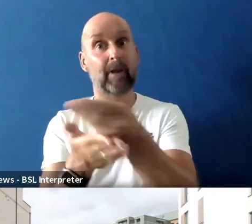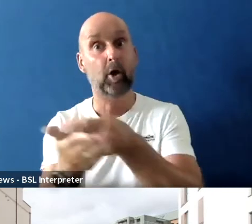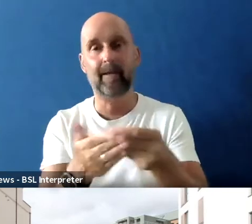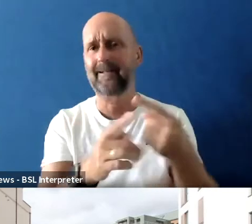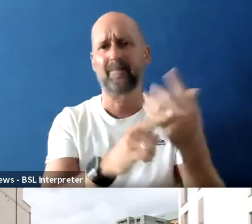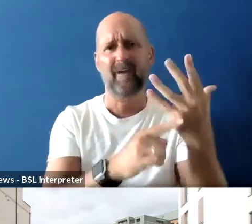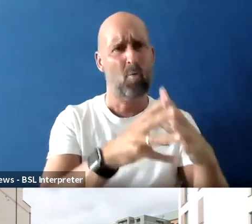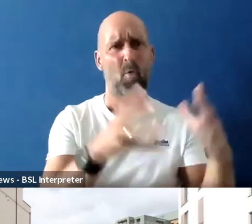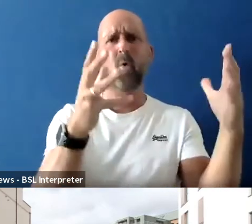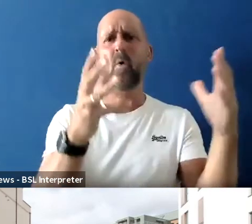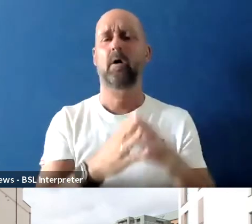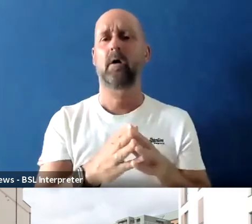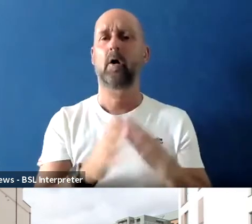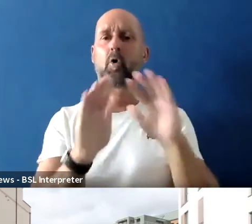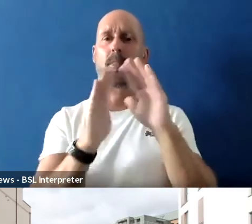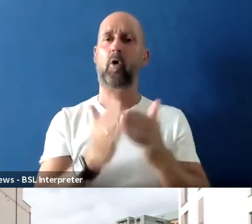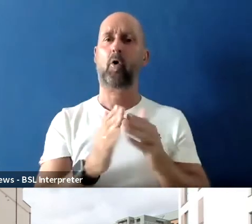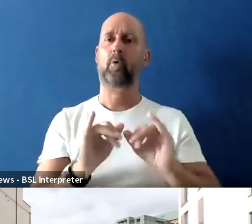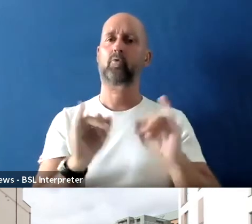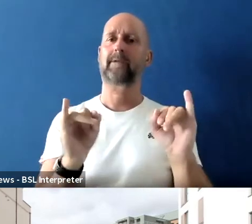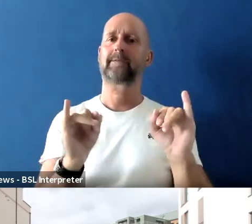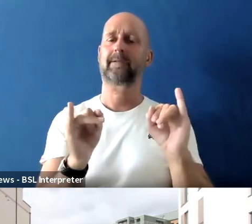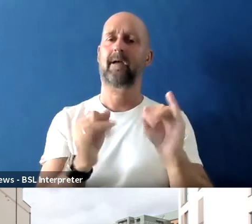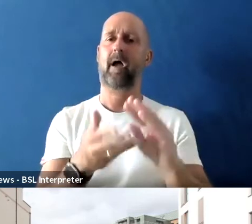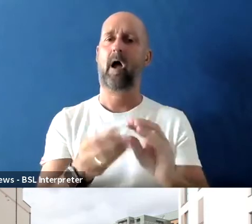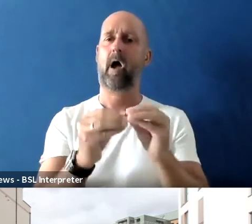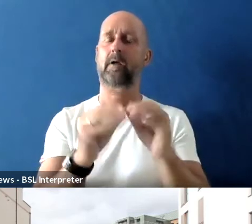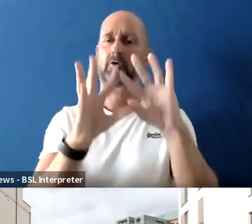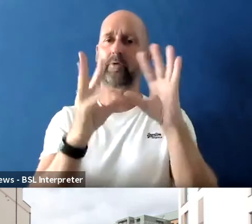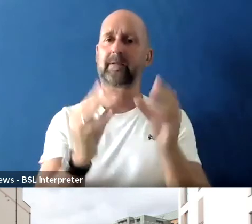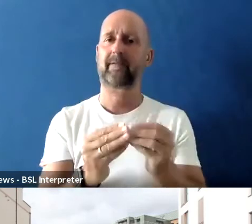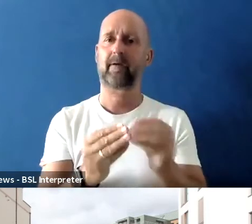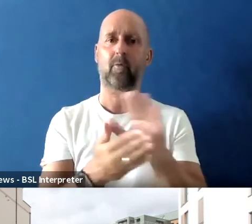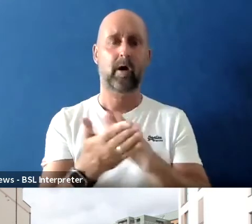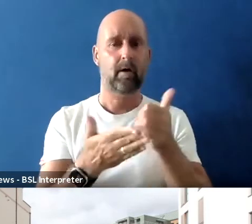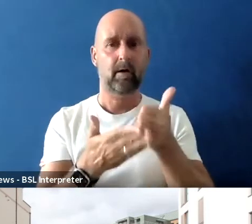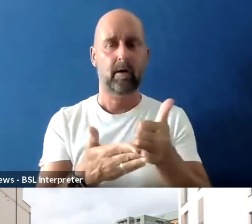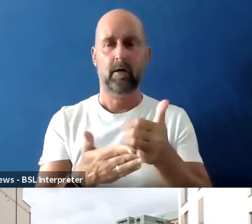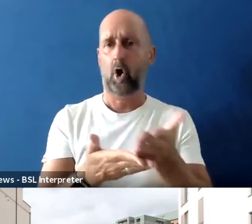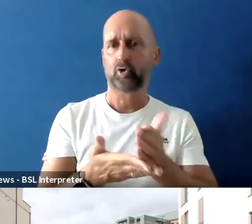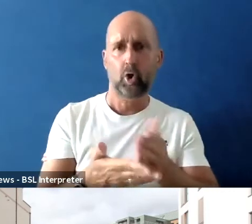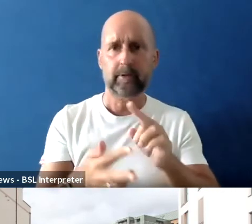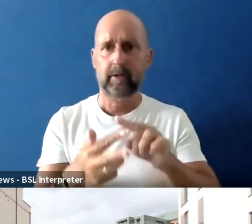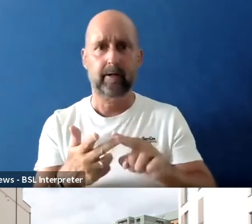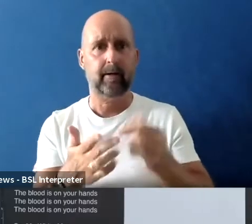During the global crisis, the arts and creativity have helped us navigate uncertainty and been agents of hope.